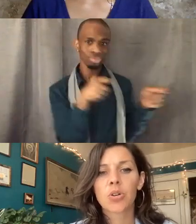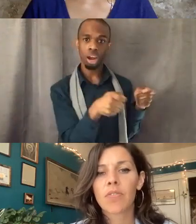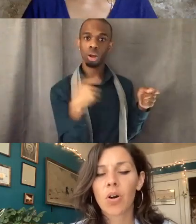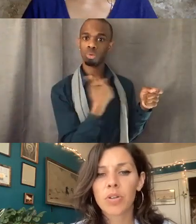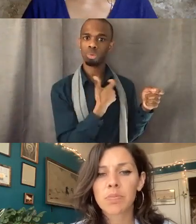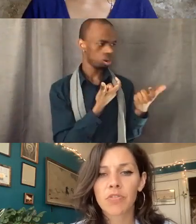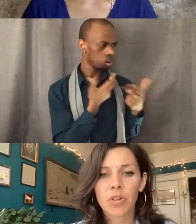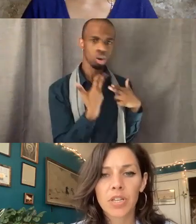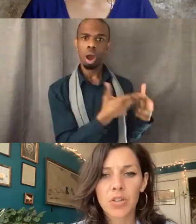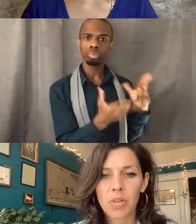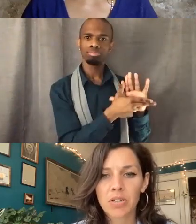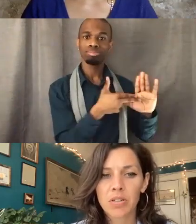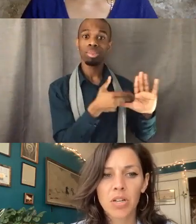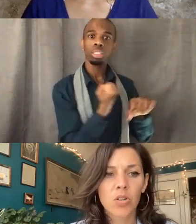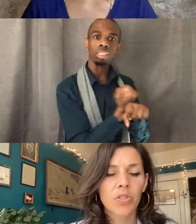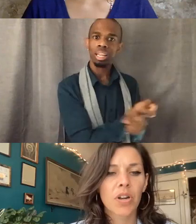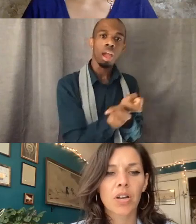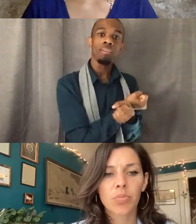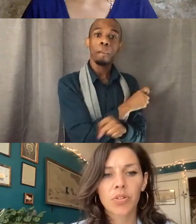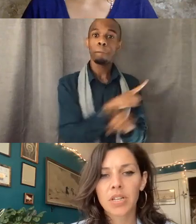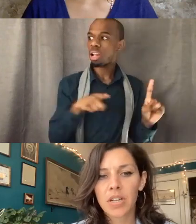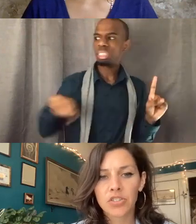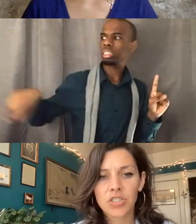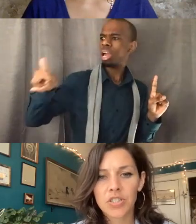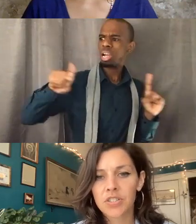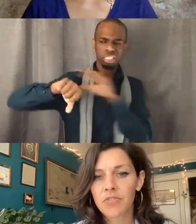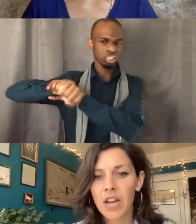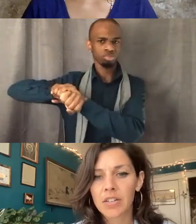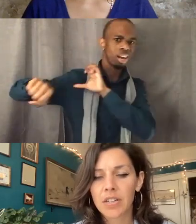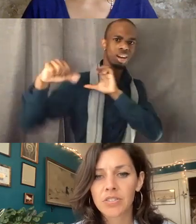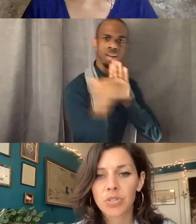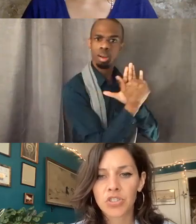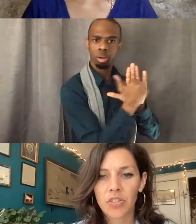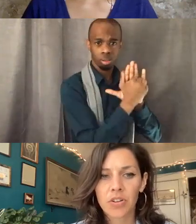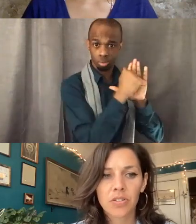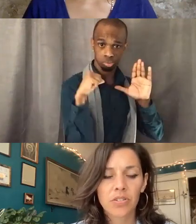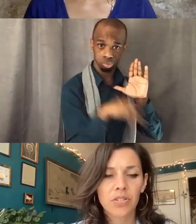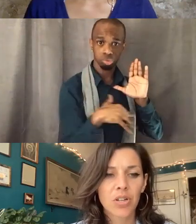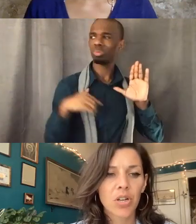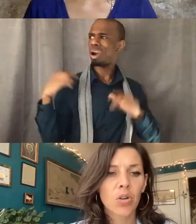who have always been fully human with an unbroken connection to the Divine and to each other.